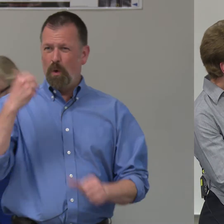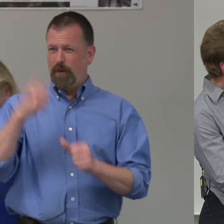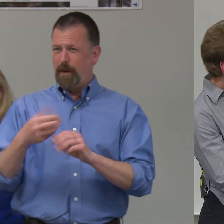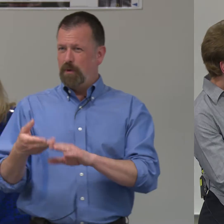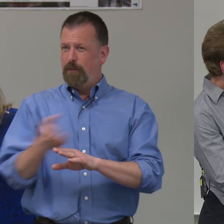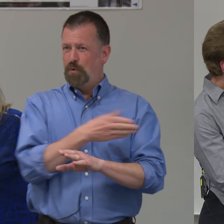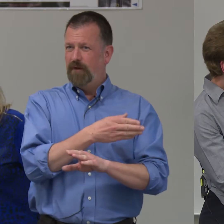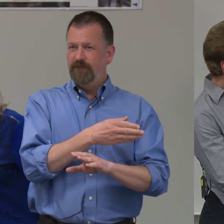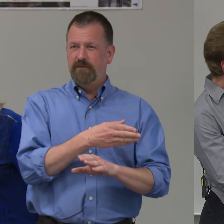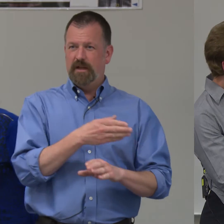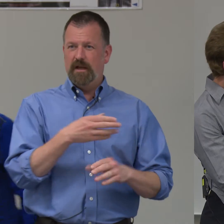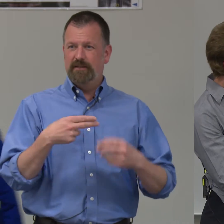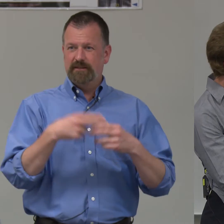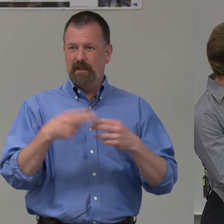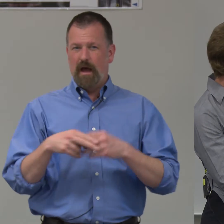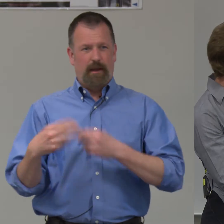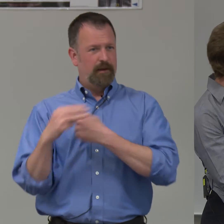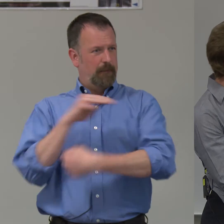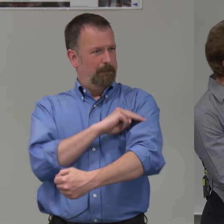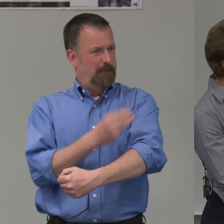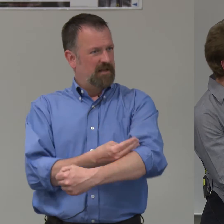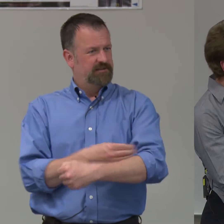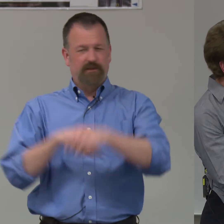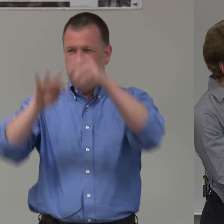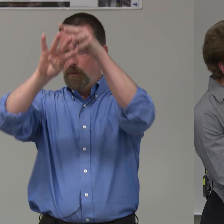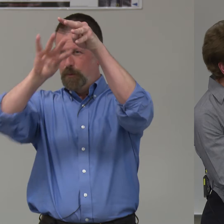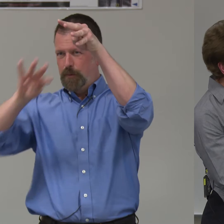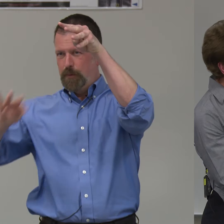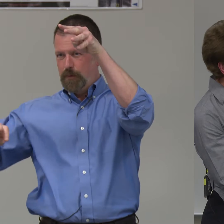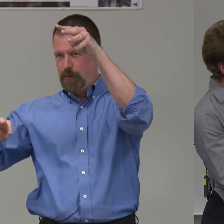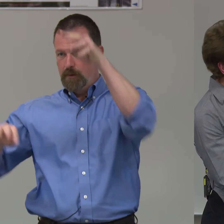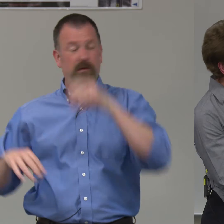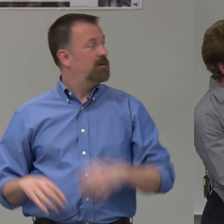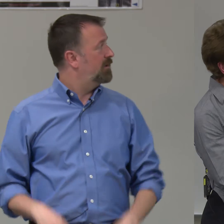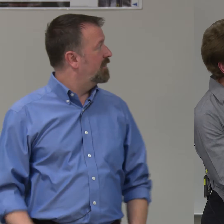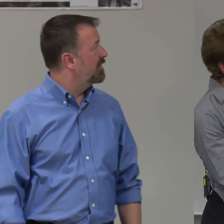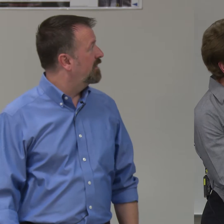that are part of the normal muscle. The tumor is growing over here.